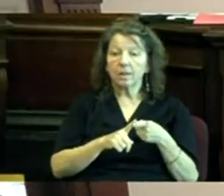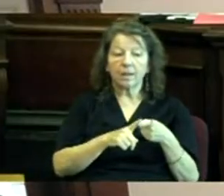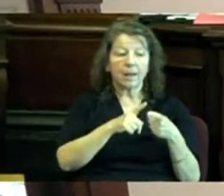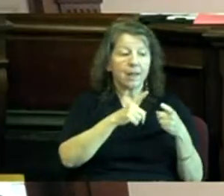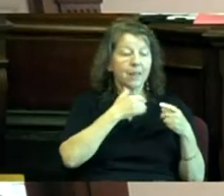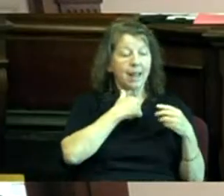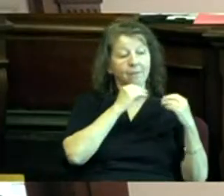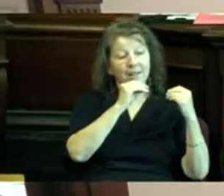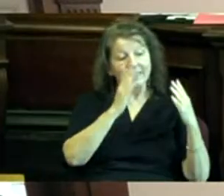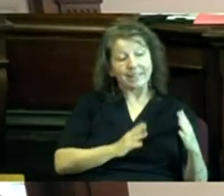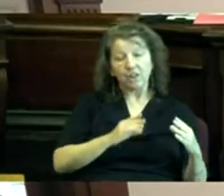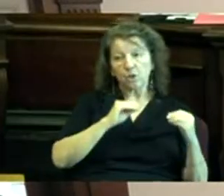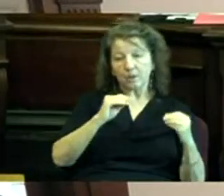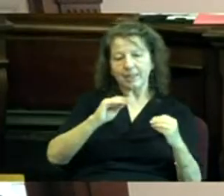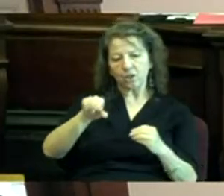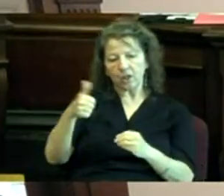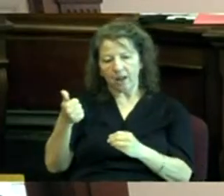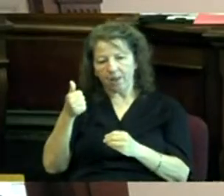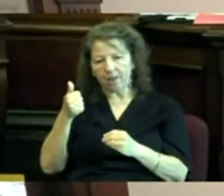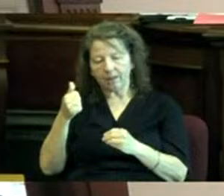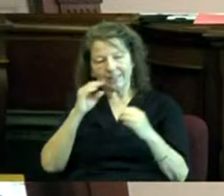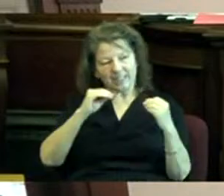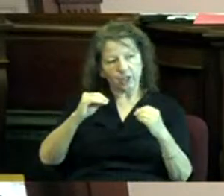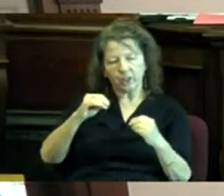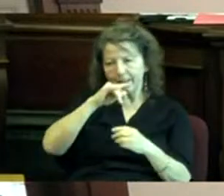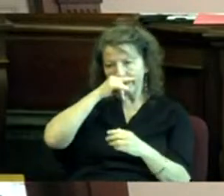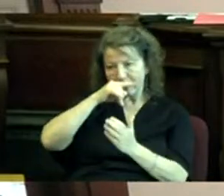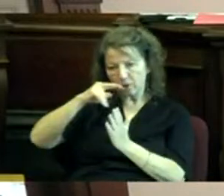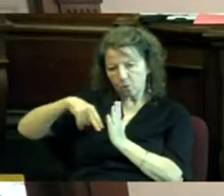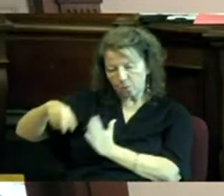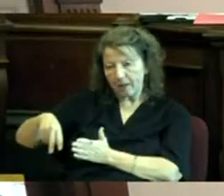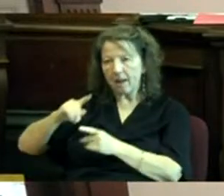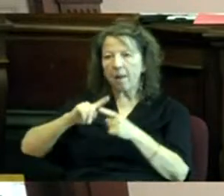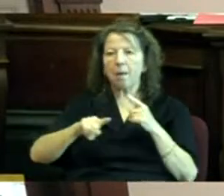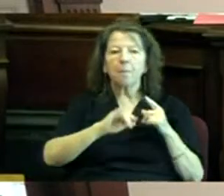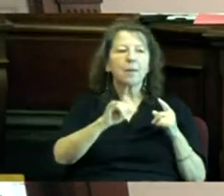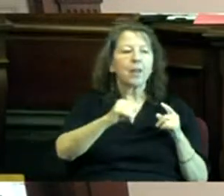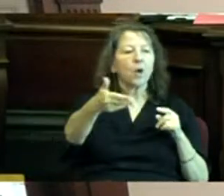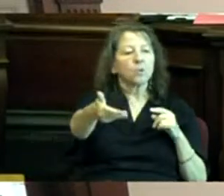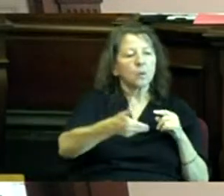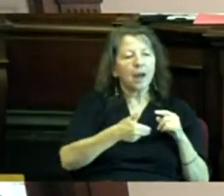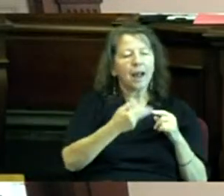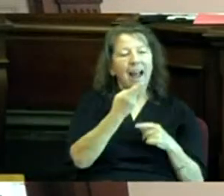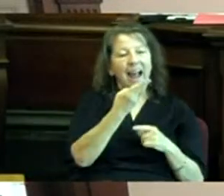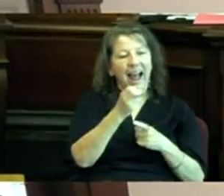New York City for 25 years is that in addition to having